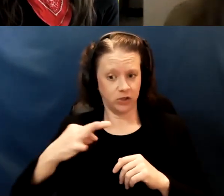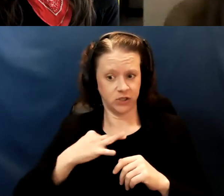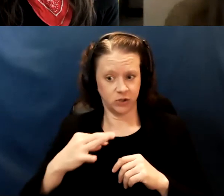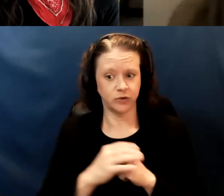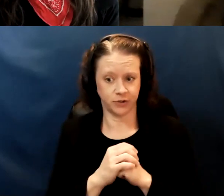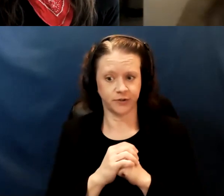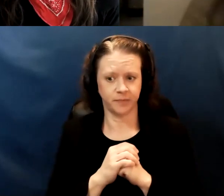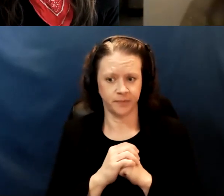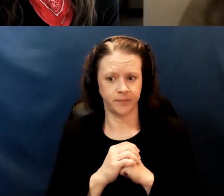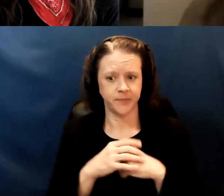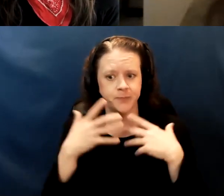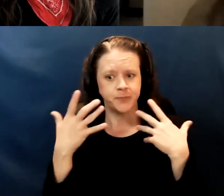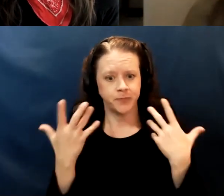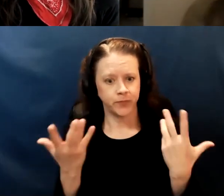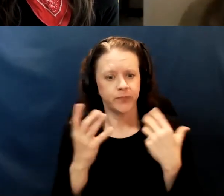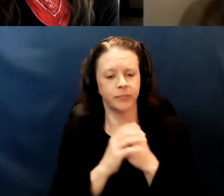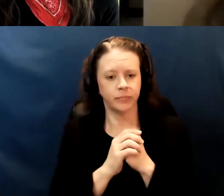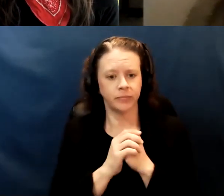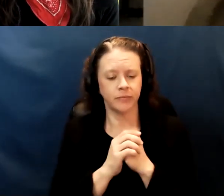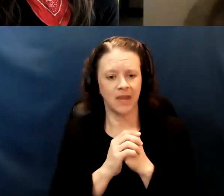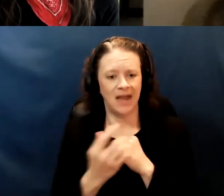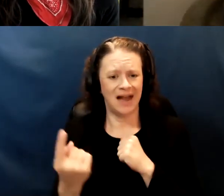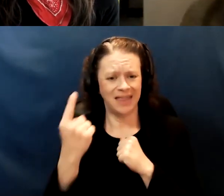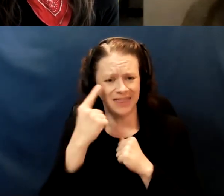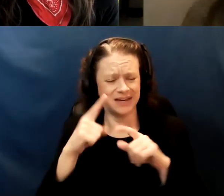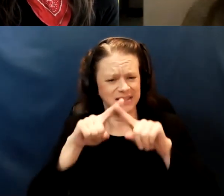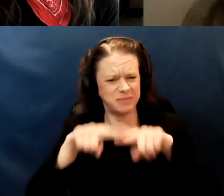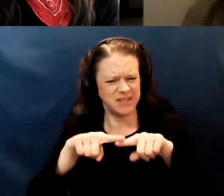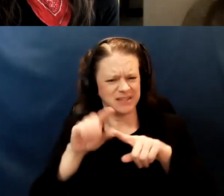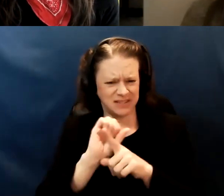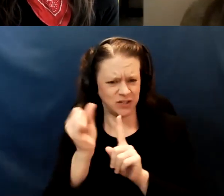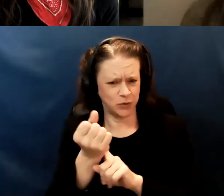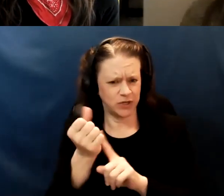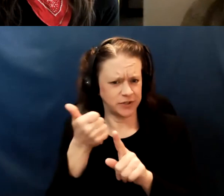I think it kind of depends on the situation. And I would